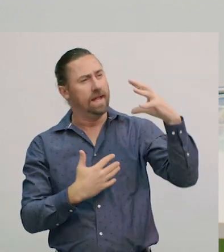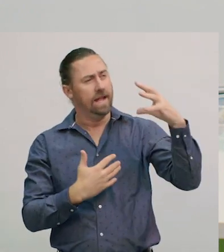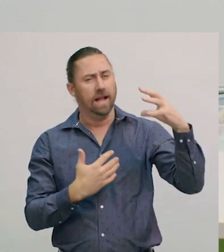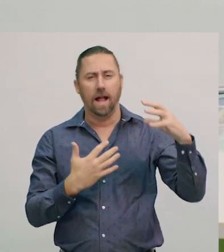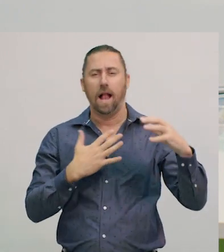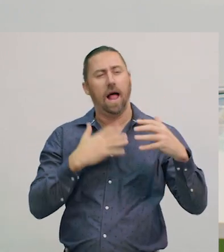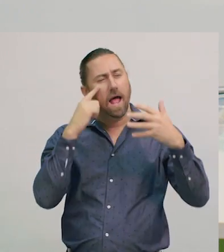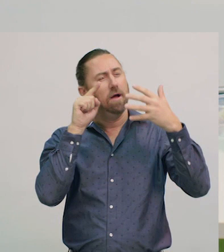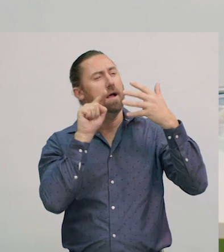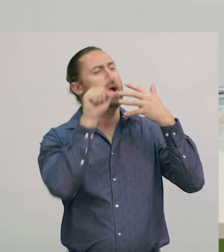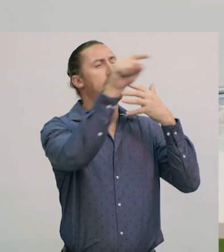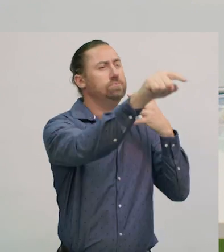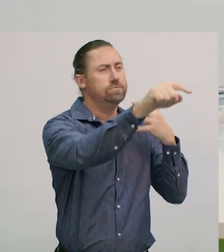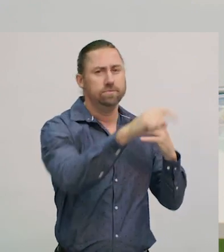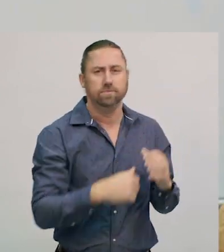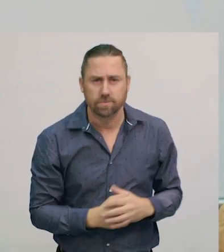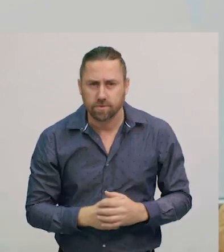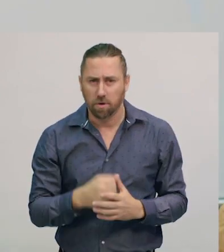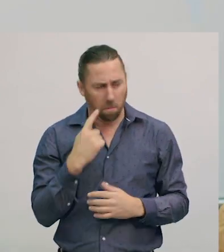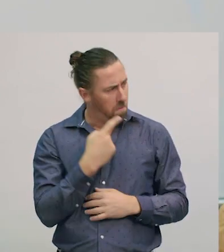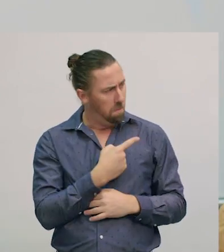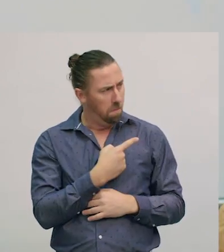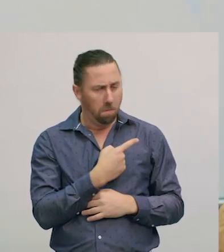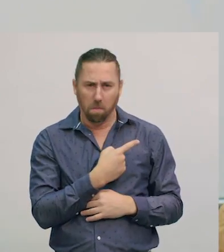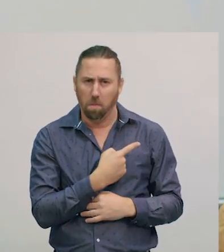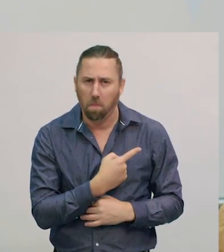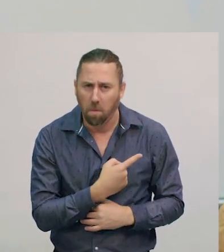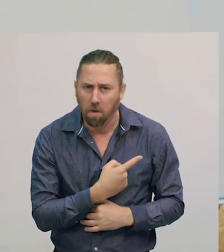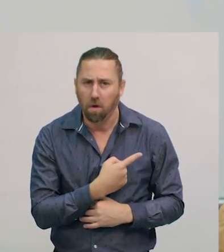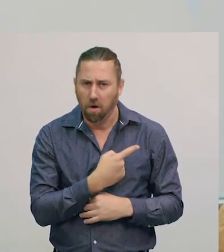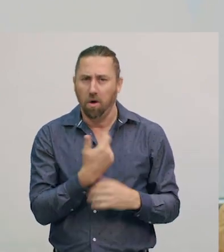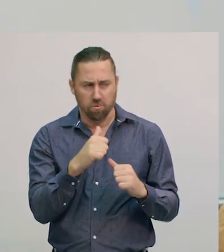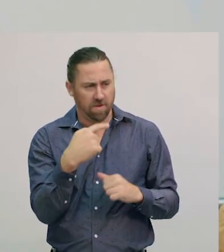so nearly every house uses this material, because we can see through it.